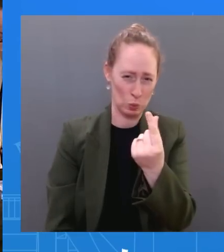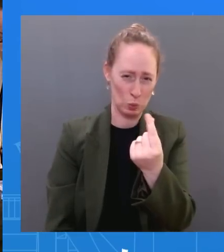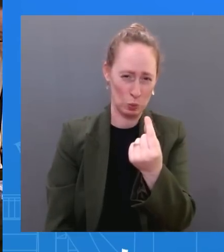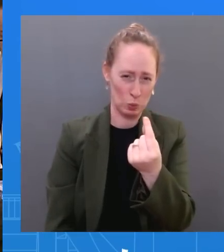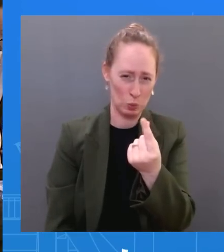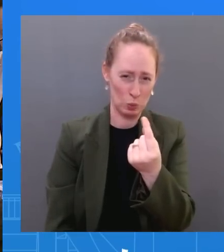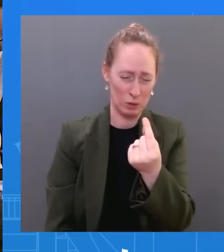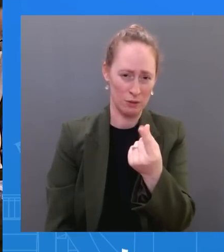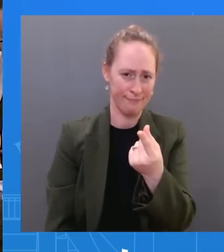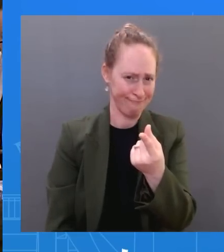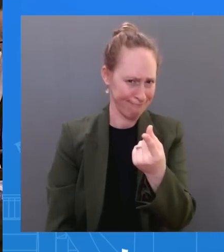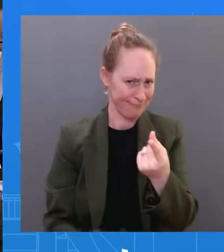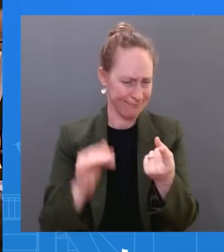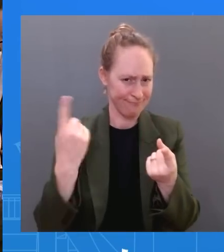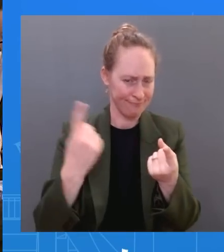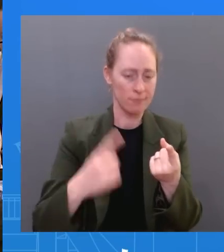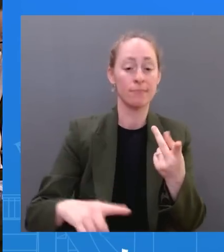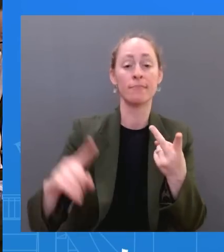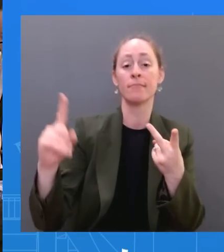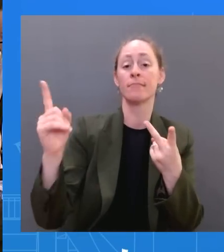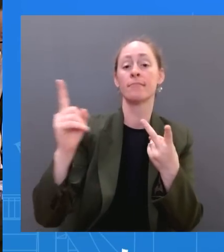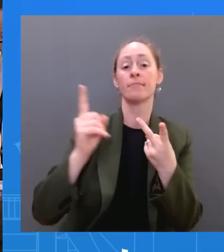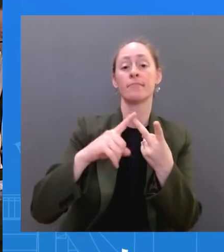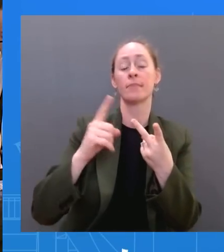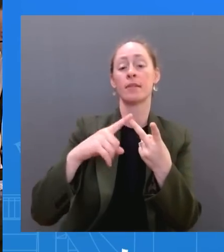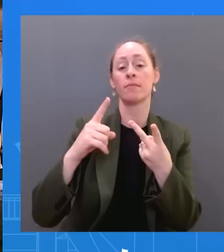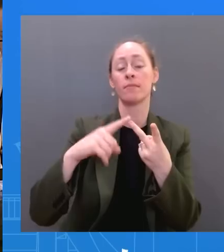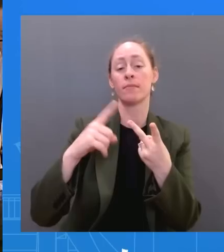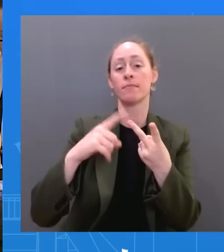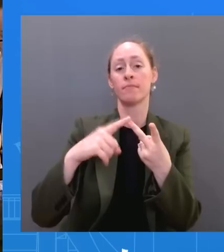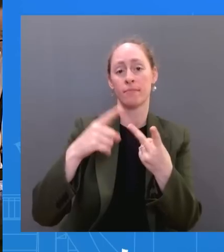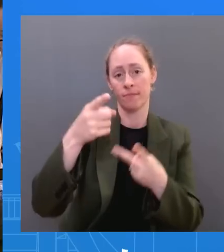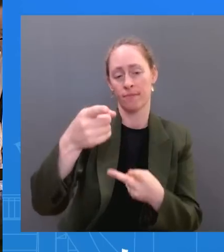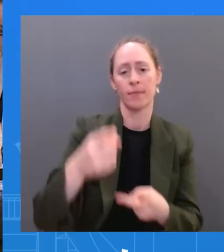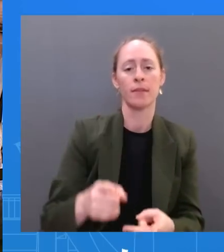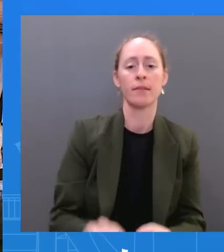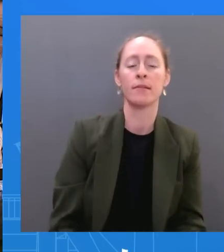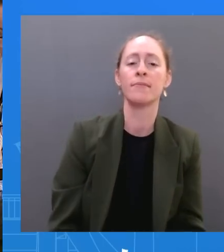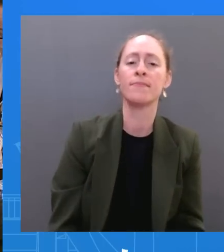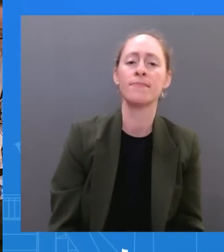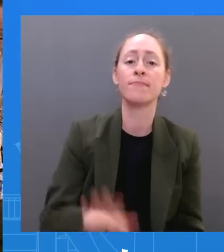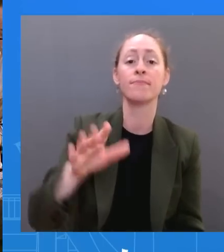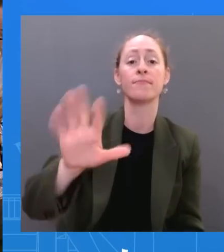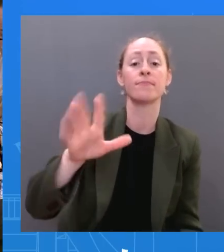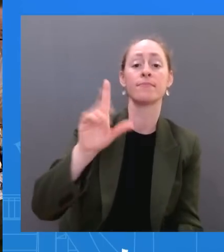proposed an amendment to defense -- to the defense budgets to cut security assistance to Brazil